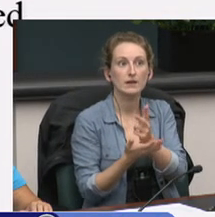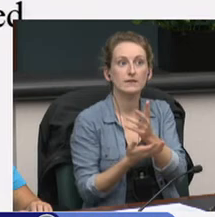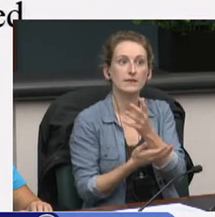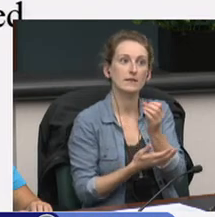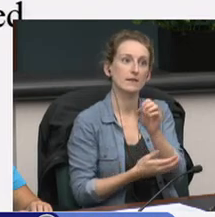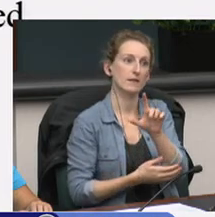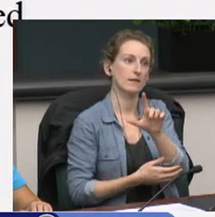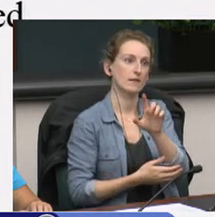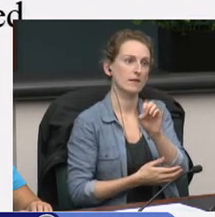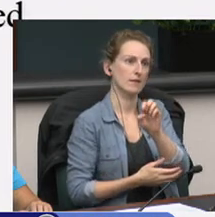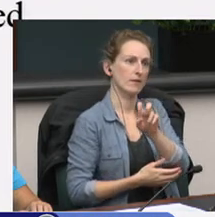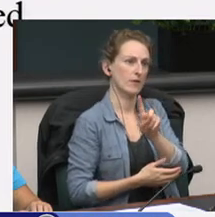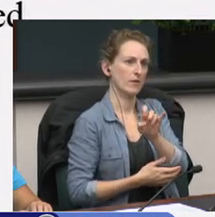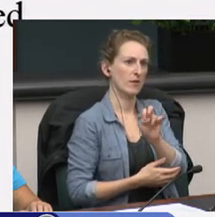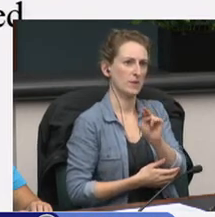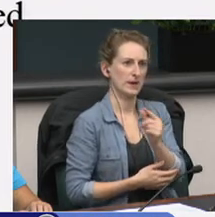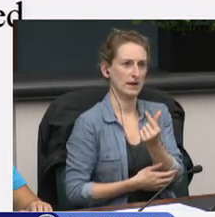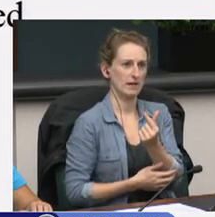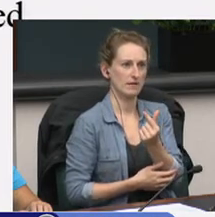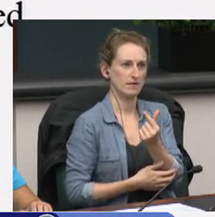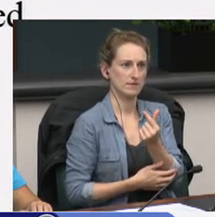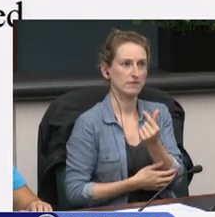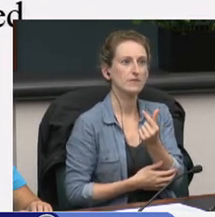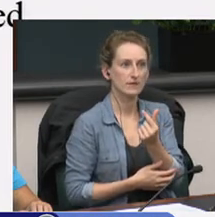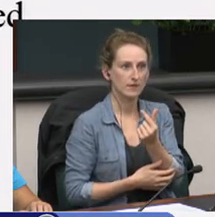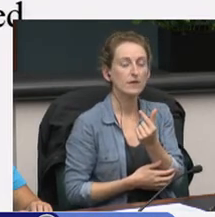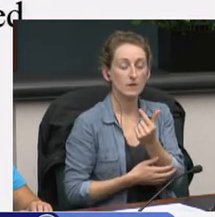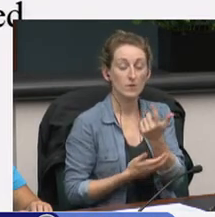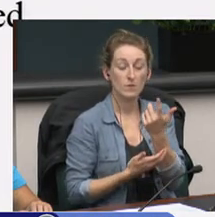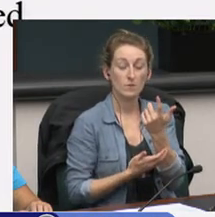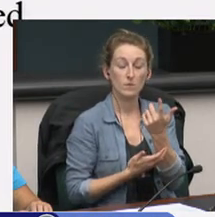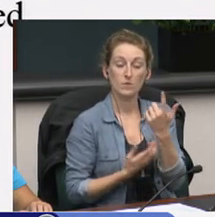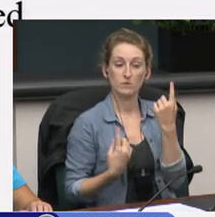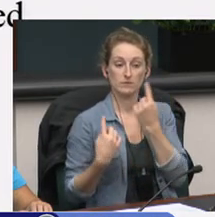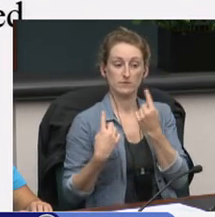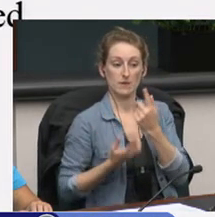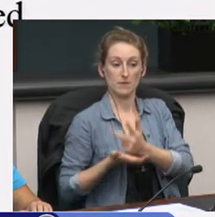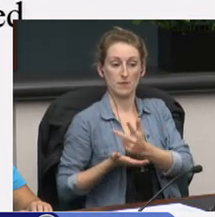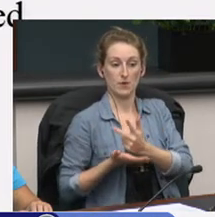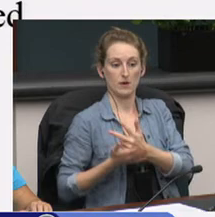of the things that we look at at parking is parking minimums and parking maximums